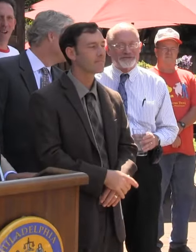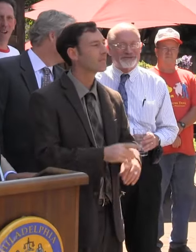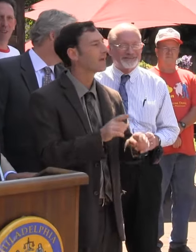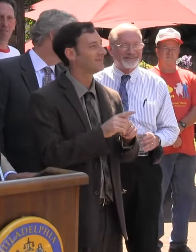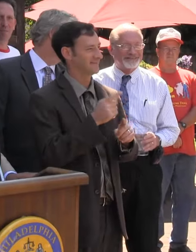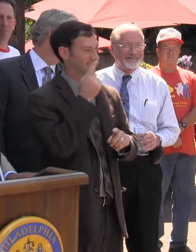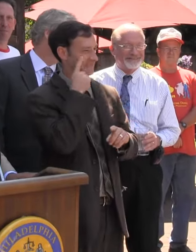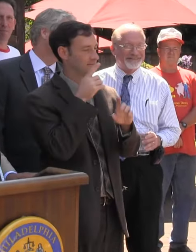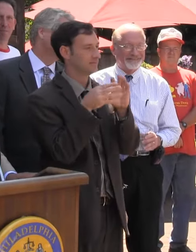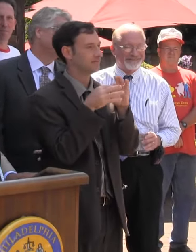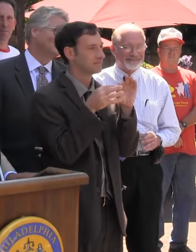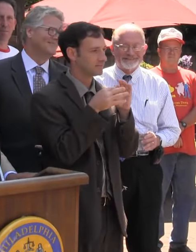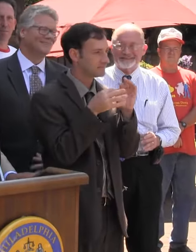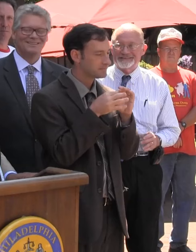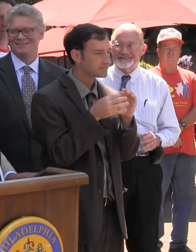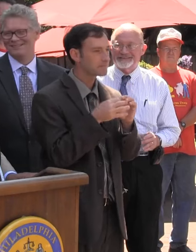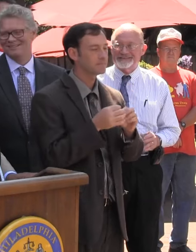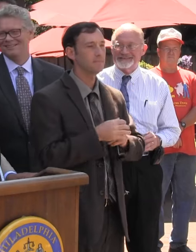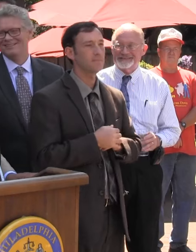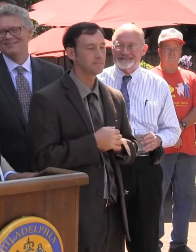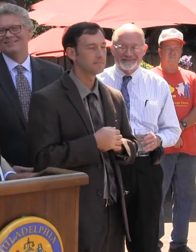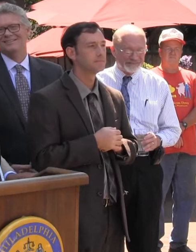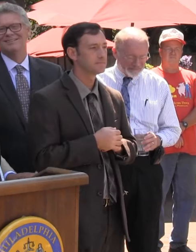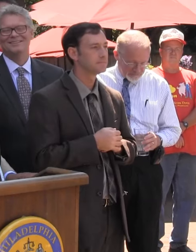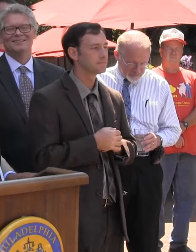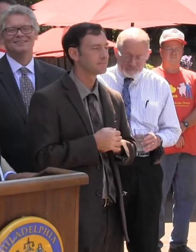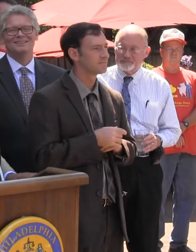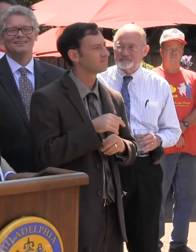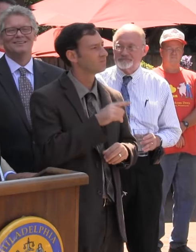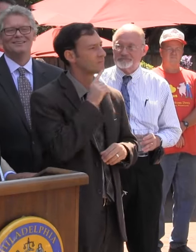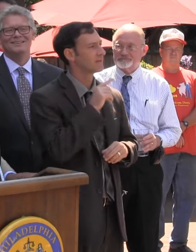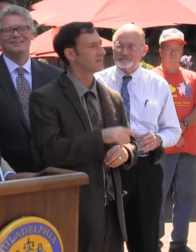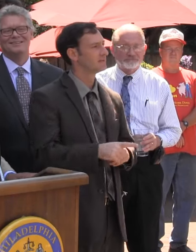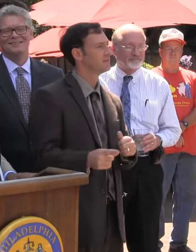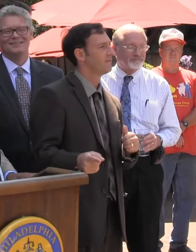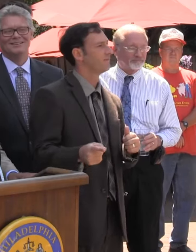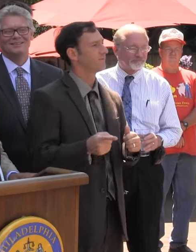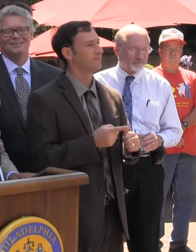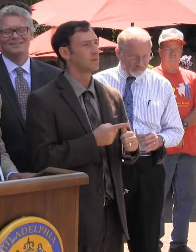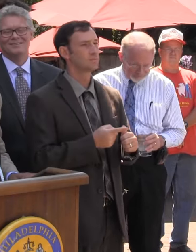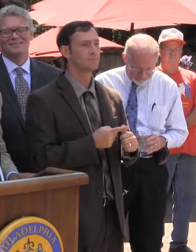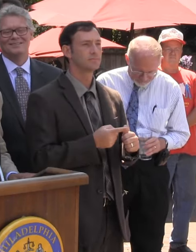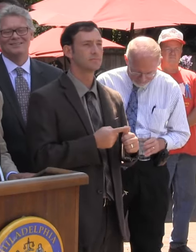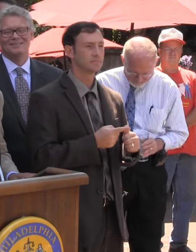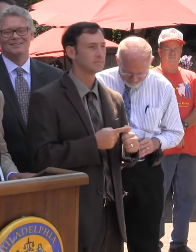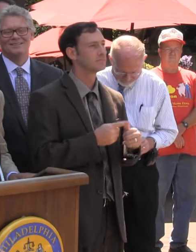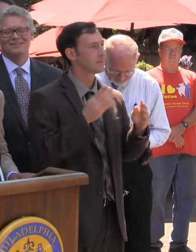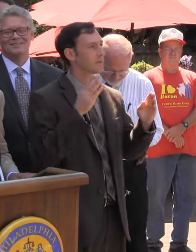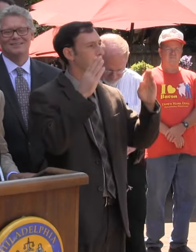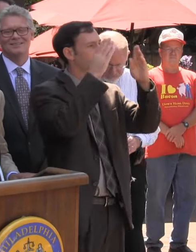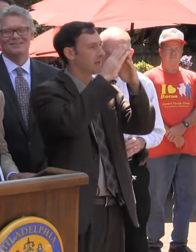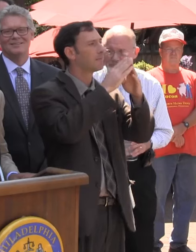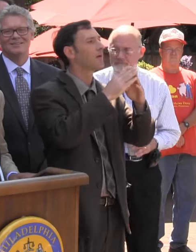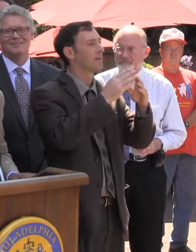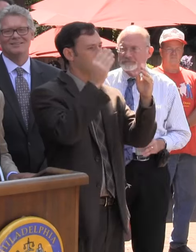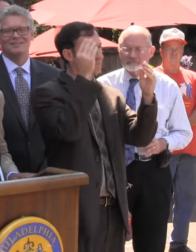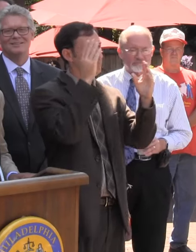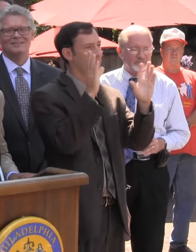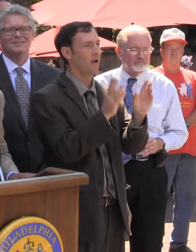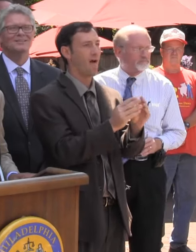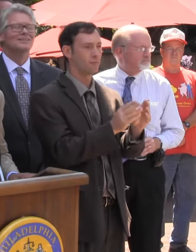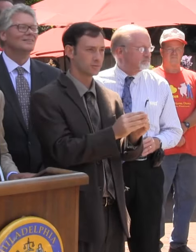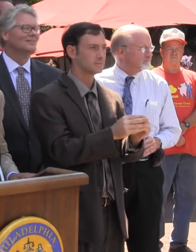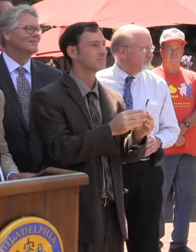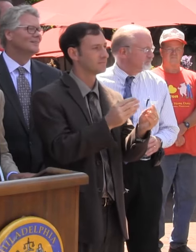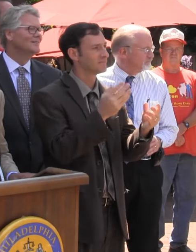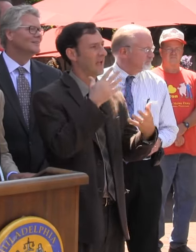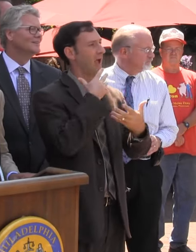a second ago, and this is our first Papal press conference outside of City Hall, and